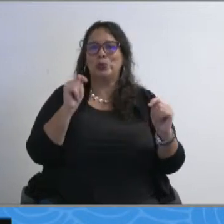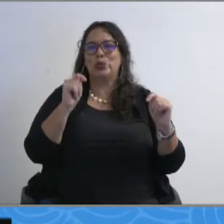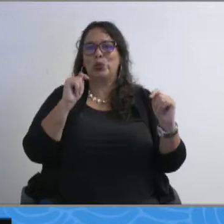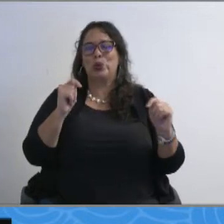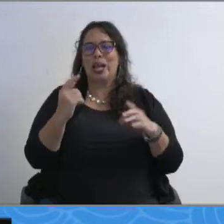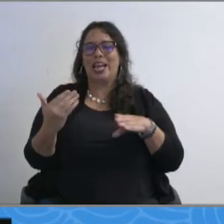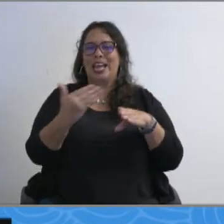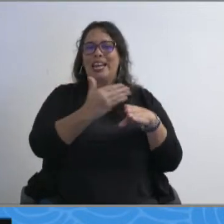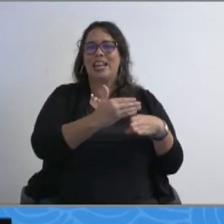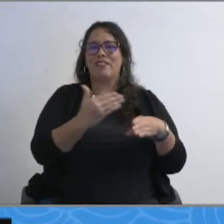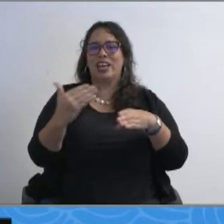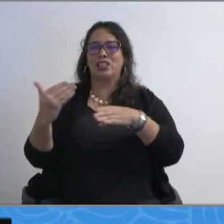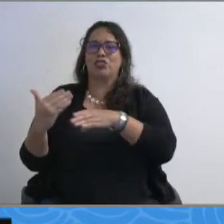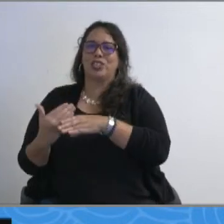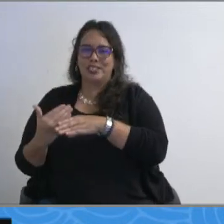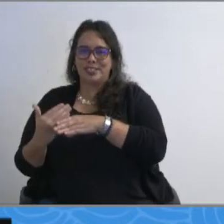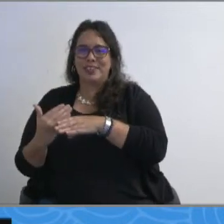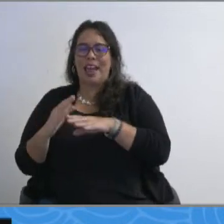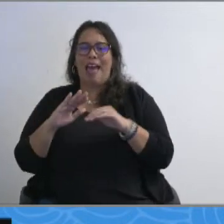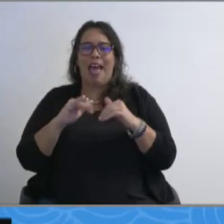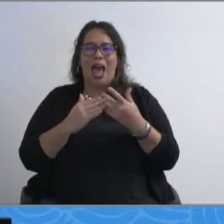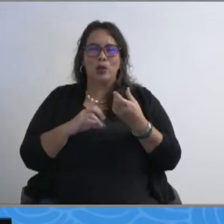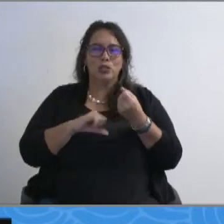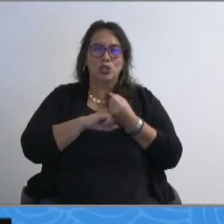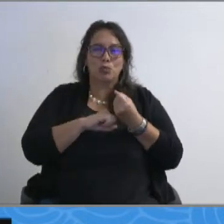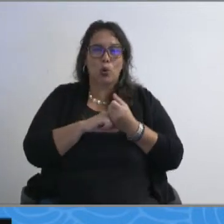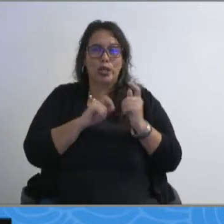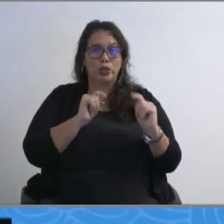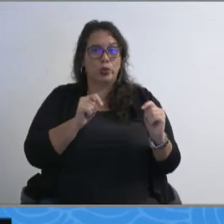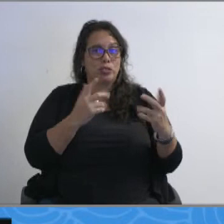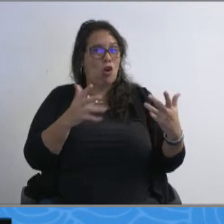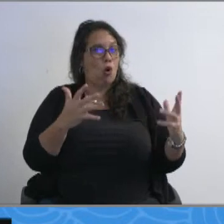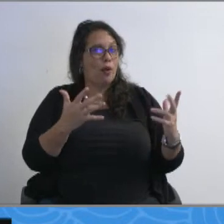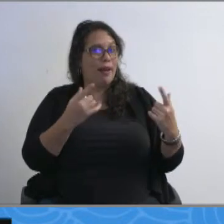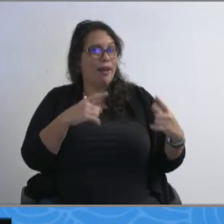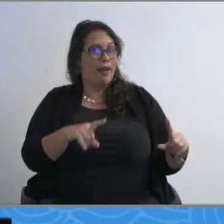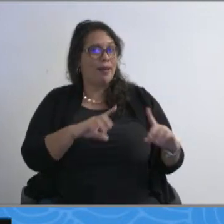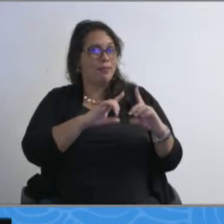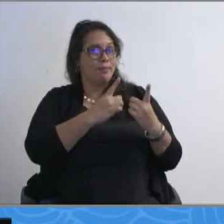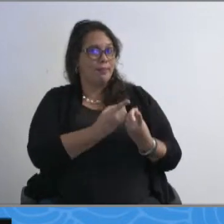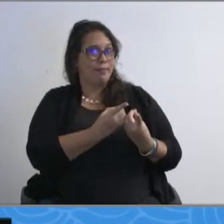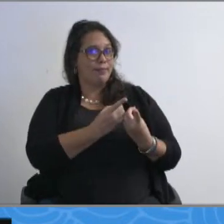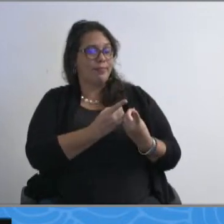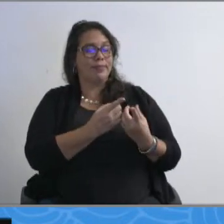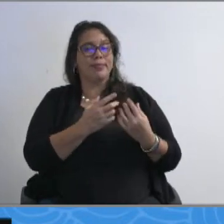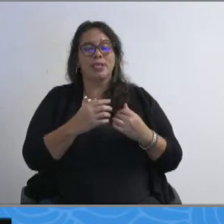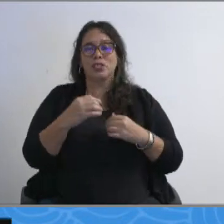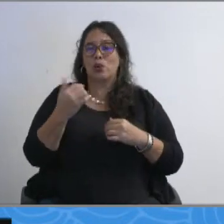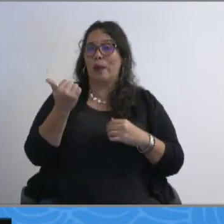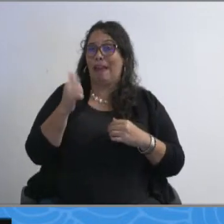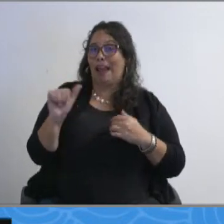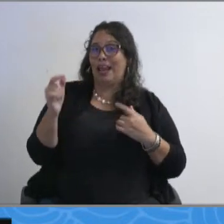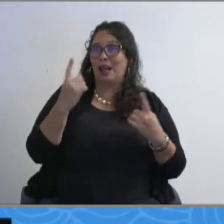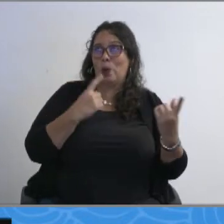and how they're supporting tutoring that's already happening in our district. And so, if you have any questions,